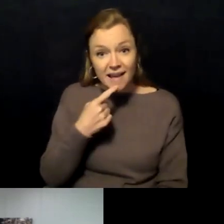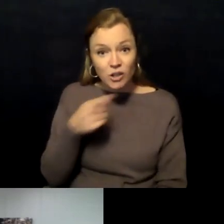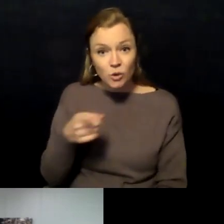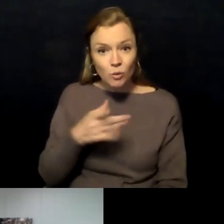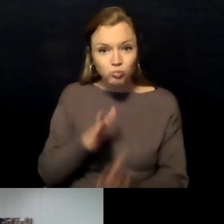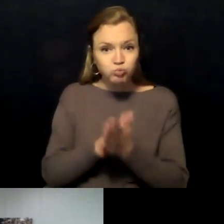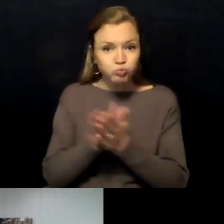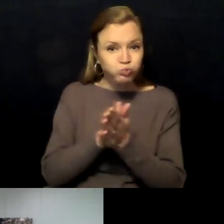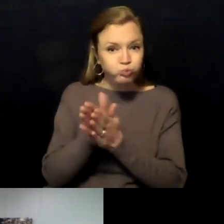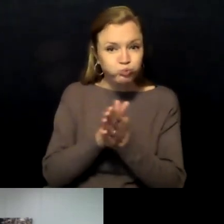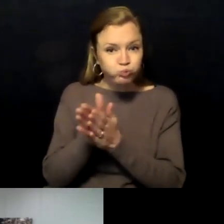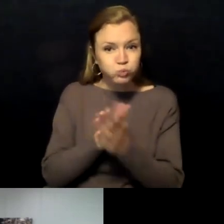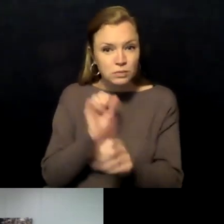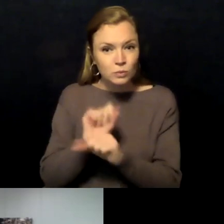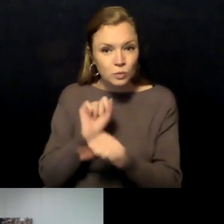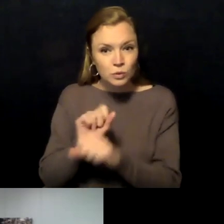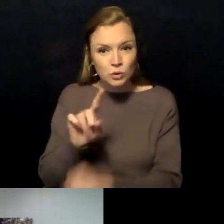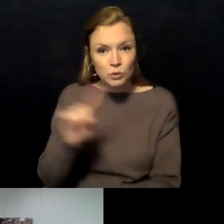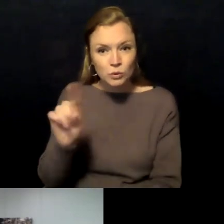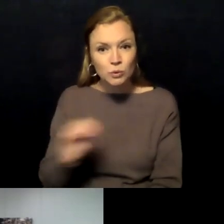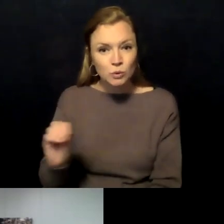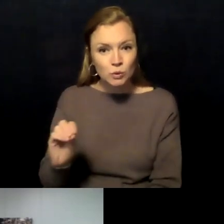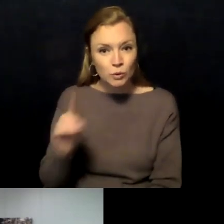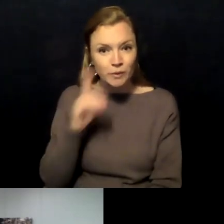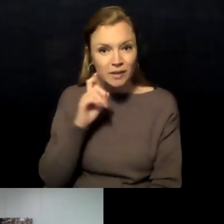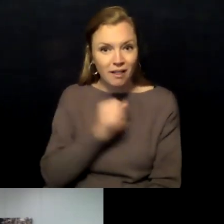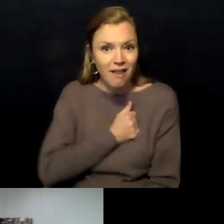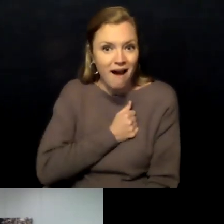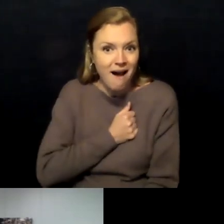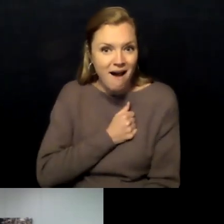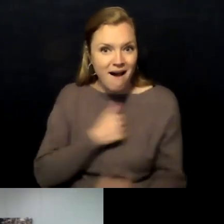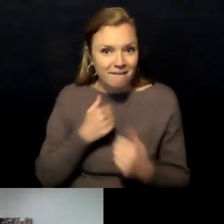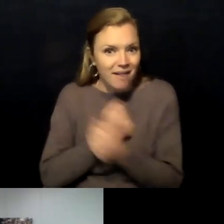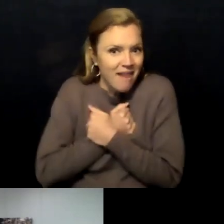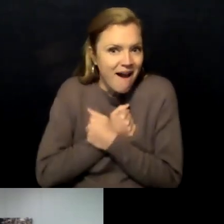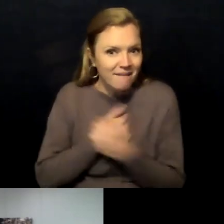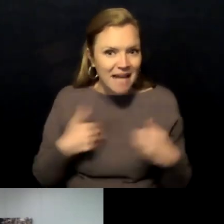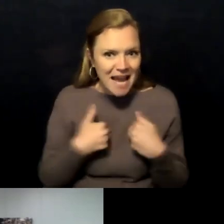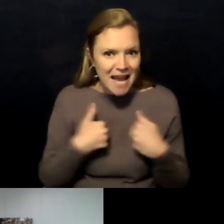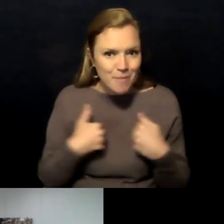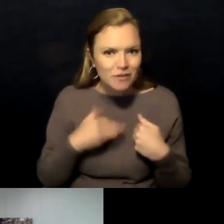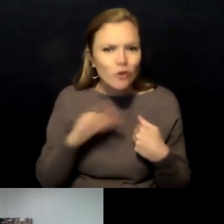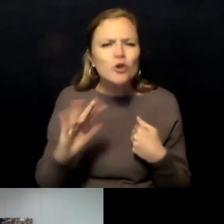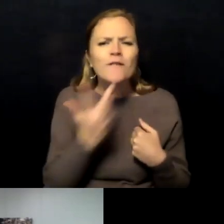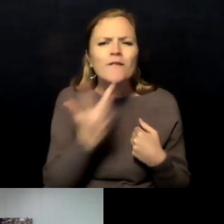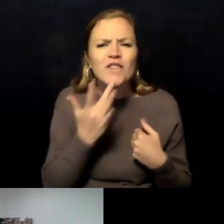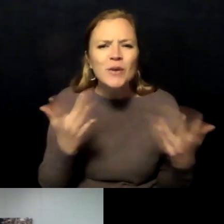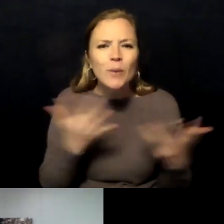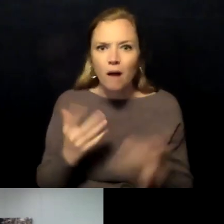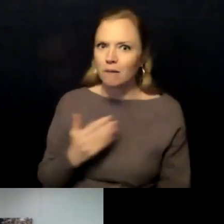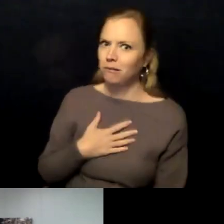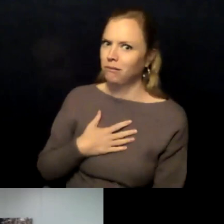animals. Do you have a favorite animal? [Tina] I have